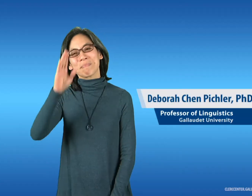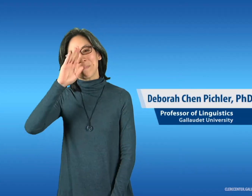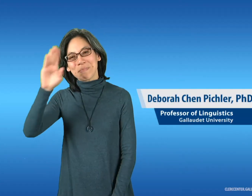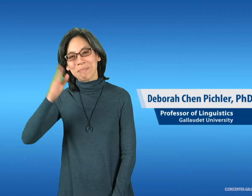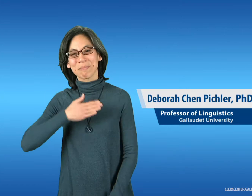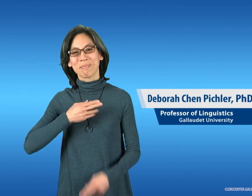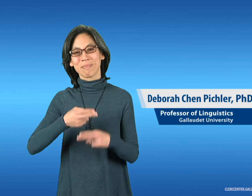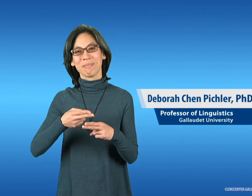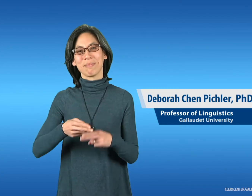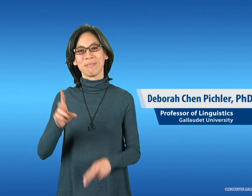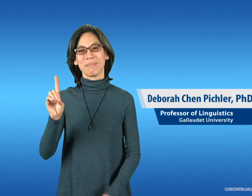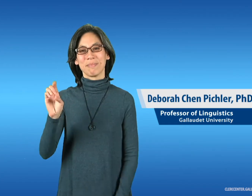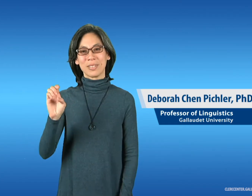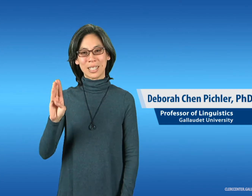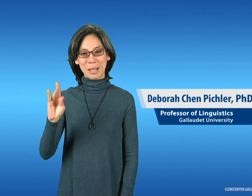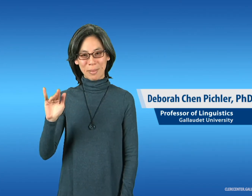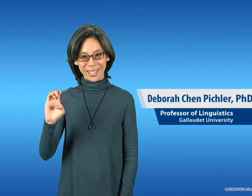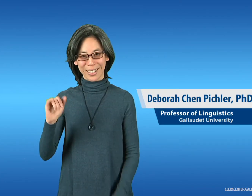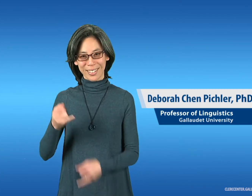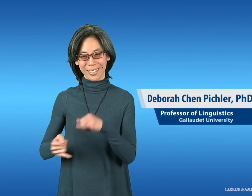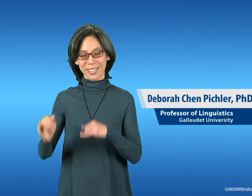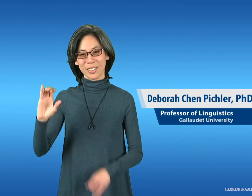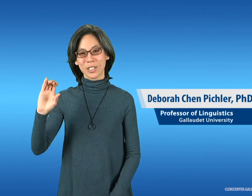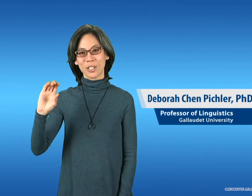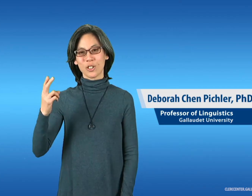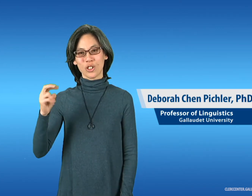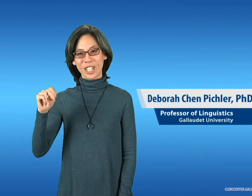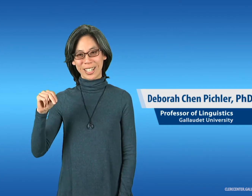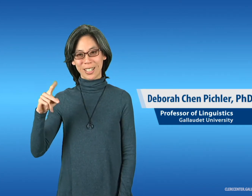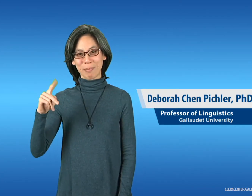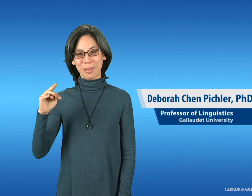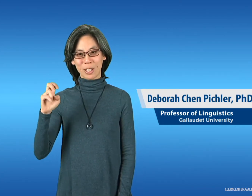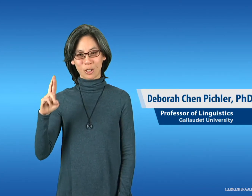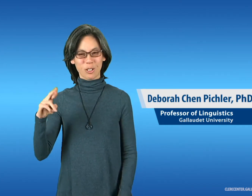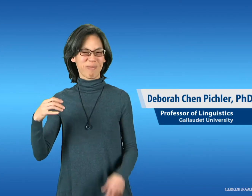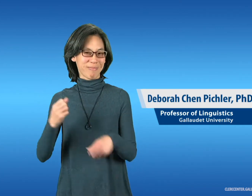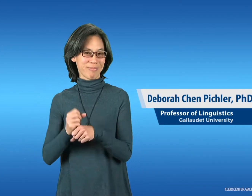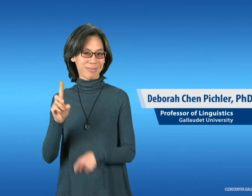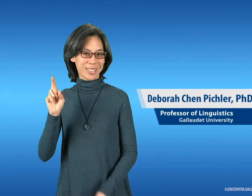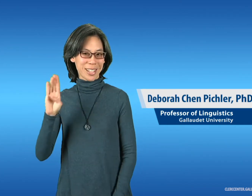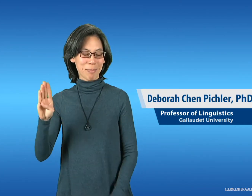Hello. My name is Debbie Chen Pichler, sign name is Deb.